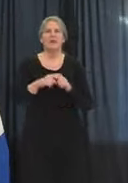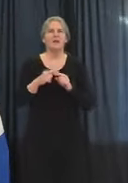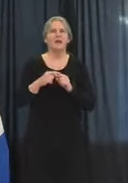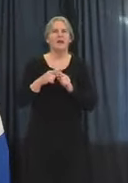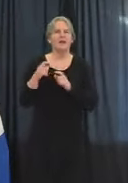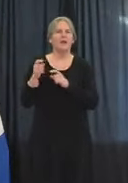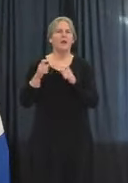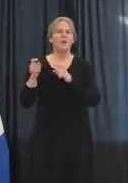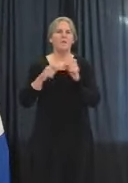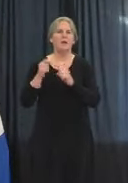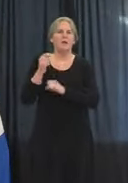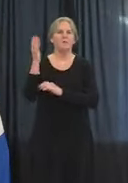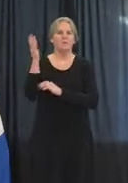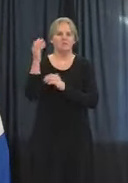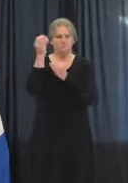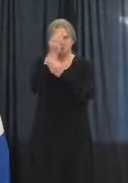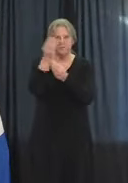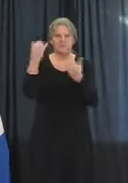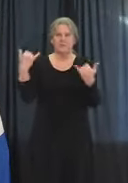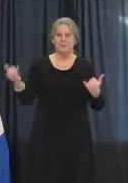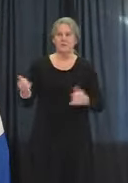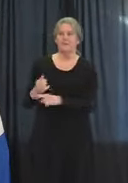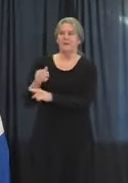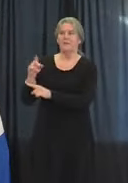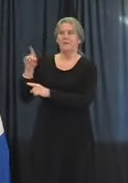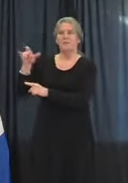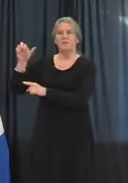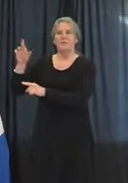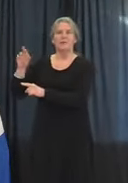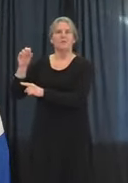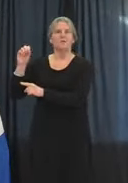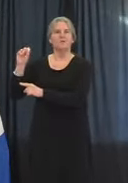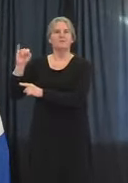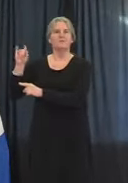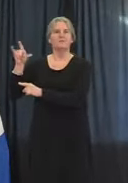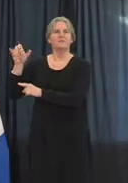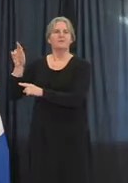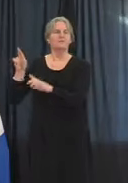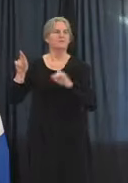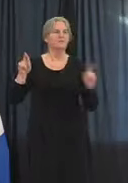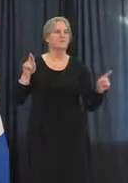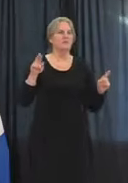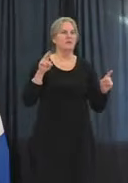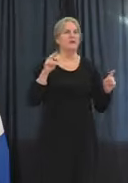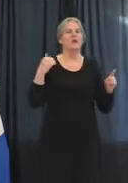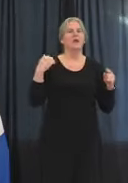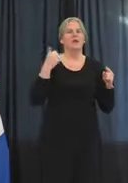We have with us the premier of Yukon, Sandy Silver, and Yukon post as chief medical officer of health Dr Brendan